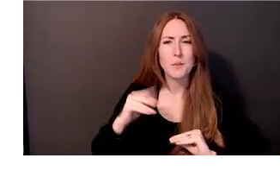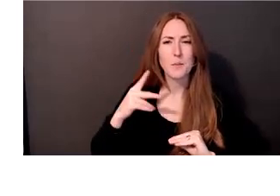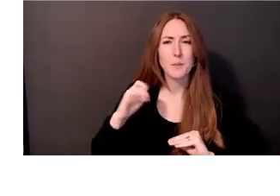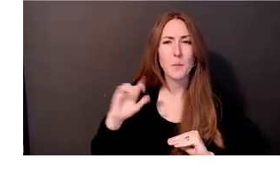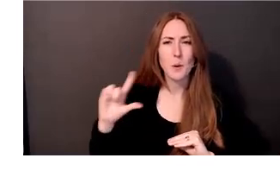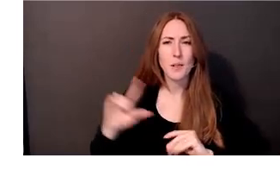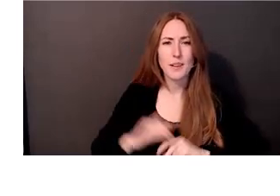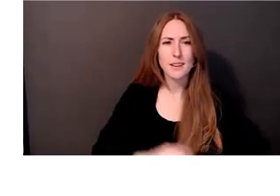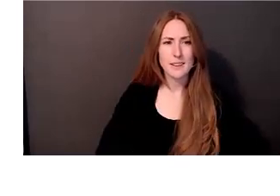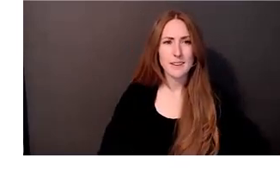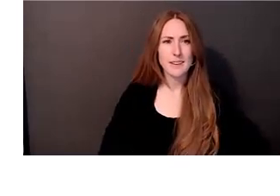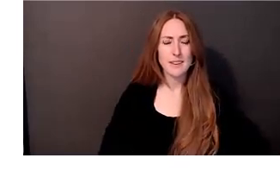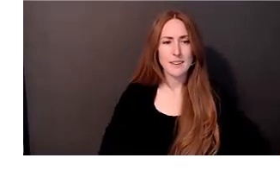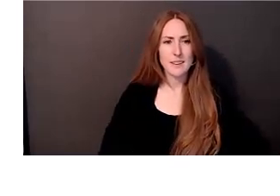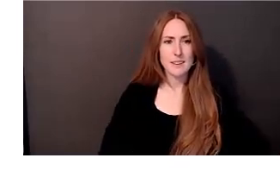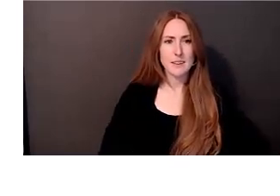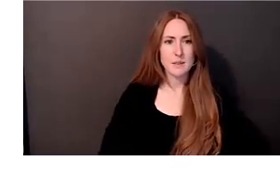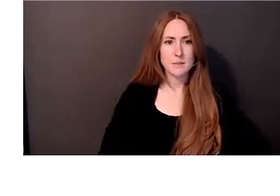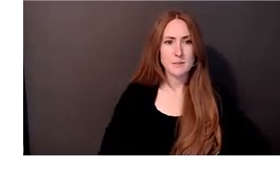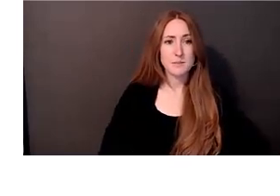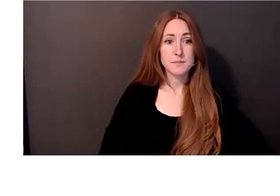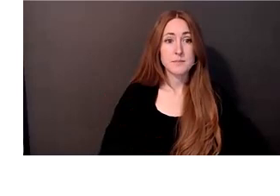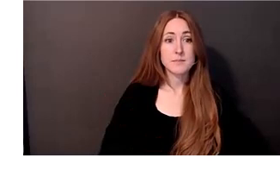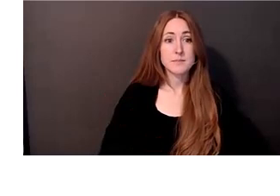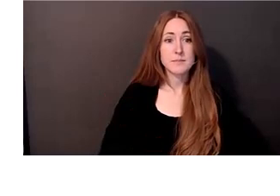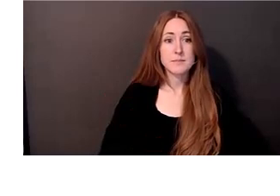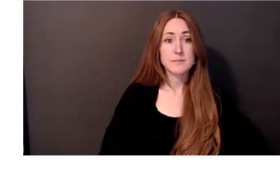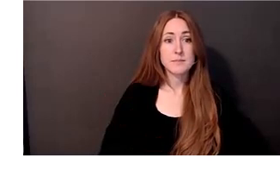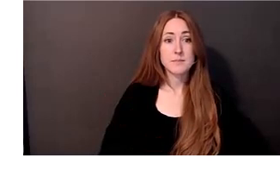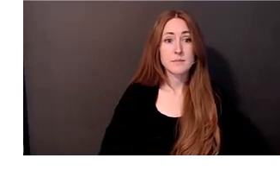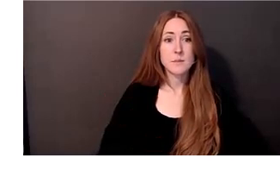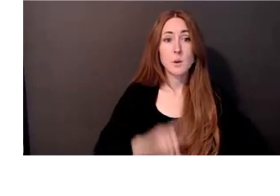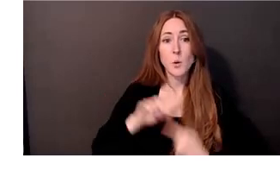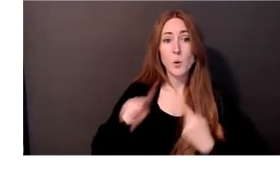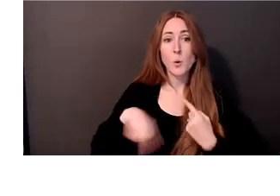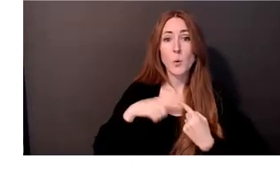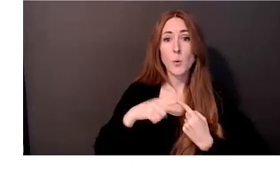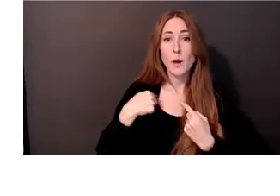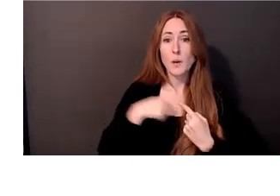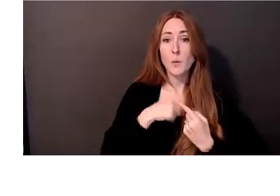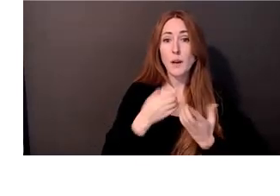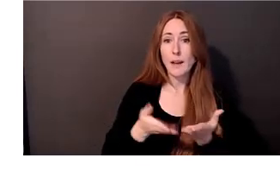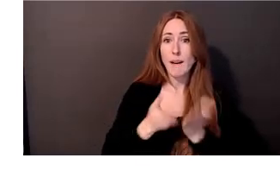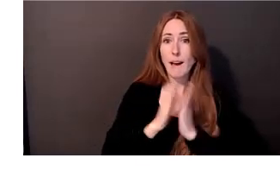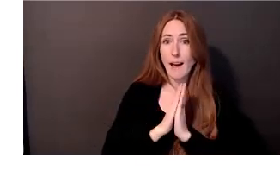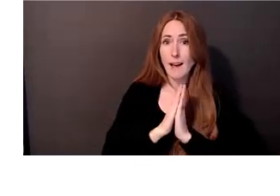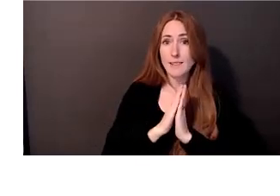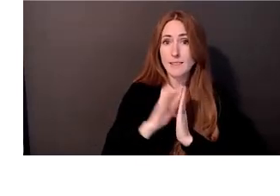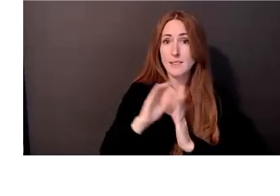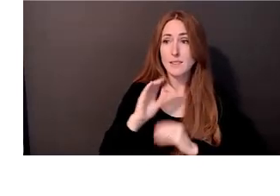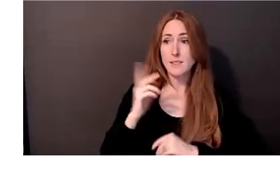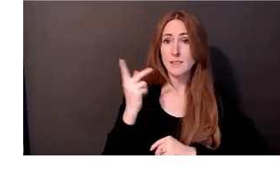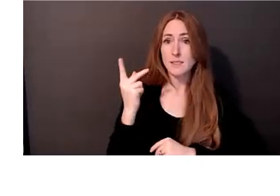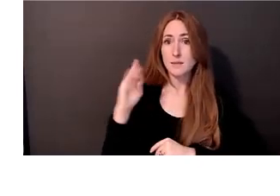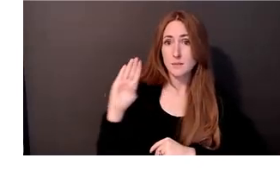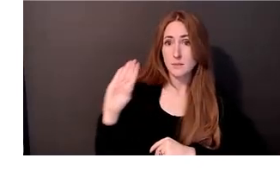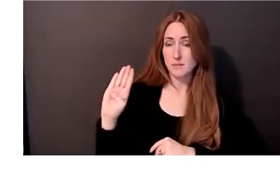So here, you can see when we ask most of knowledge broker how you start your brokering activities,